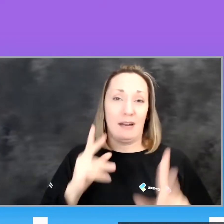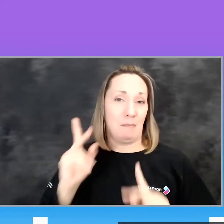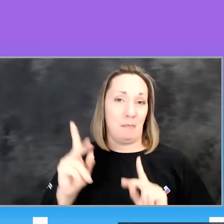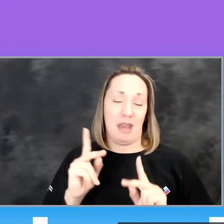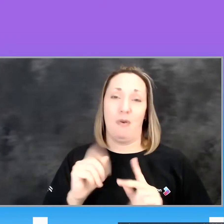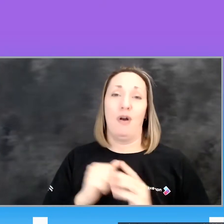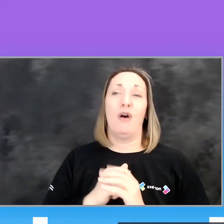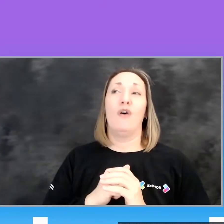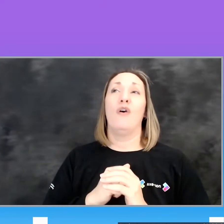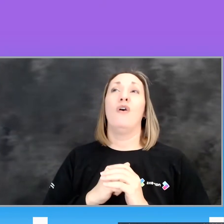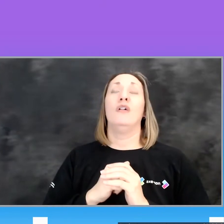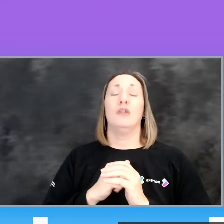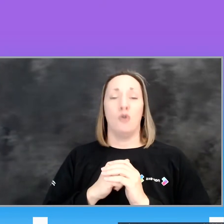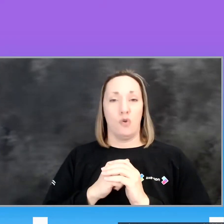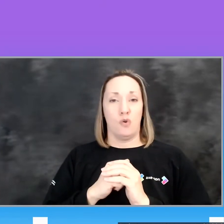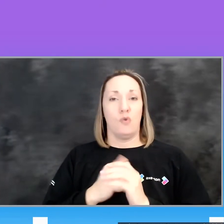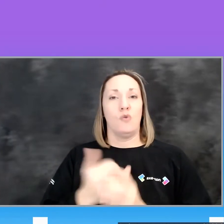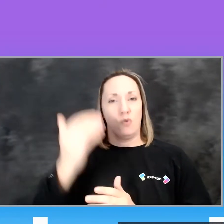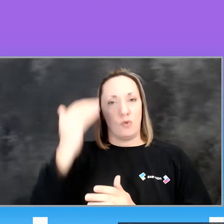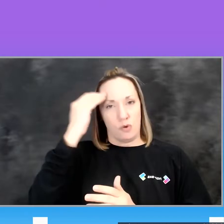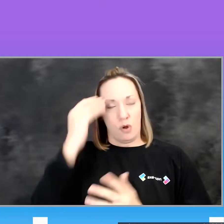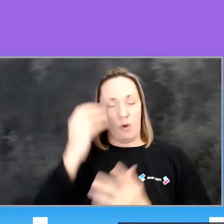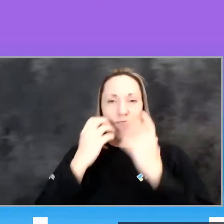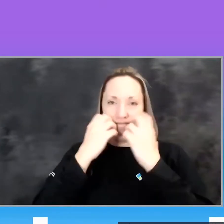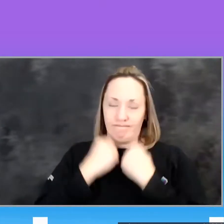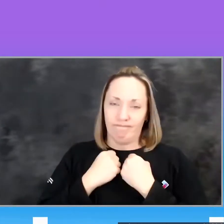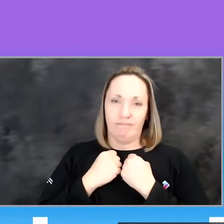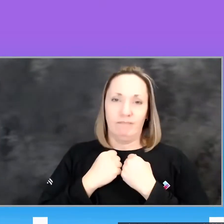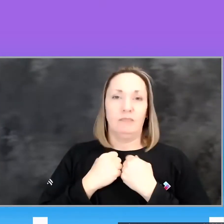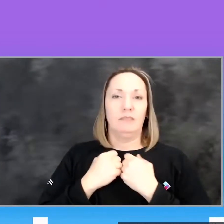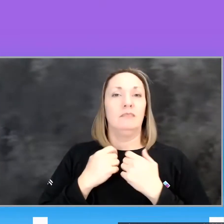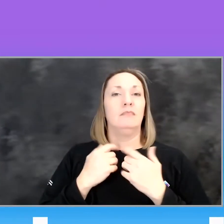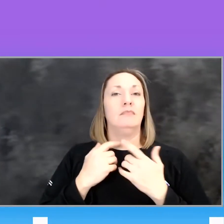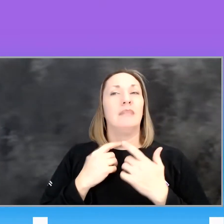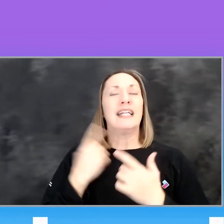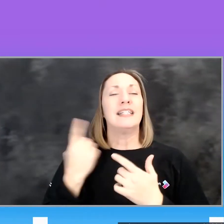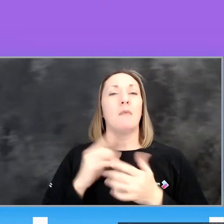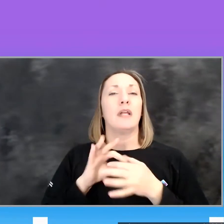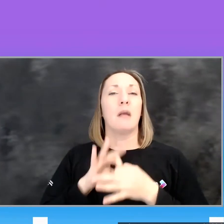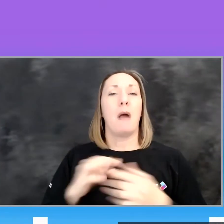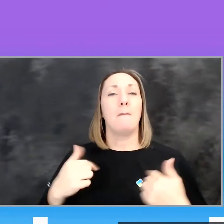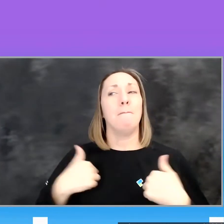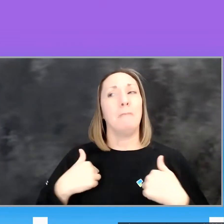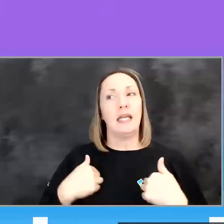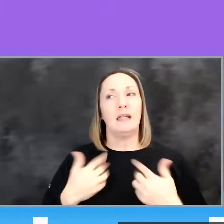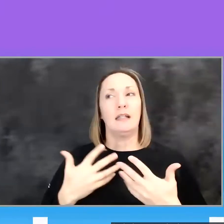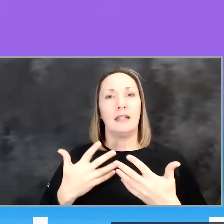people who've seen great value in not, you know, something